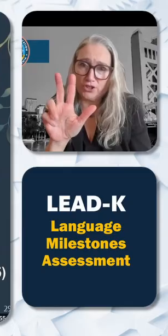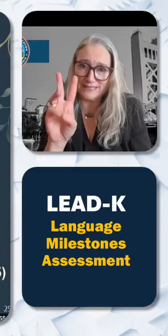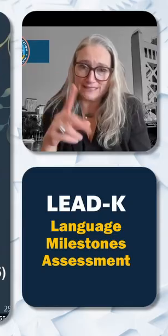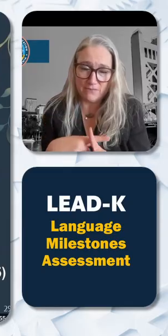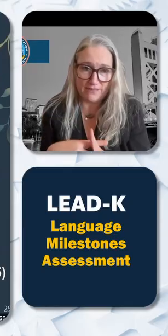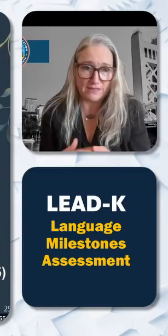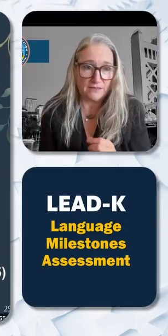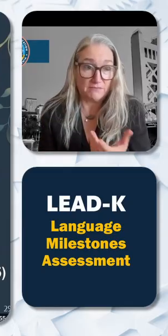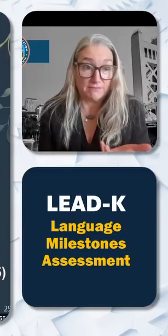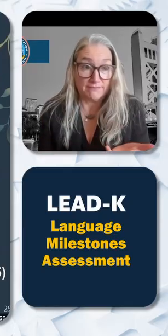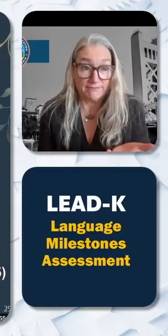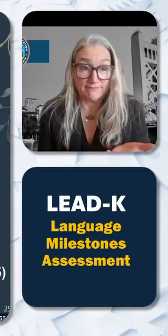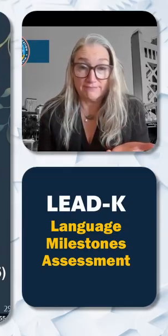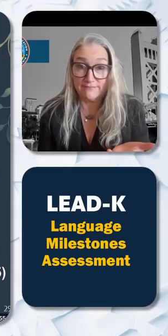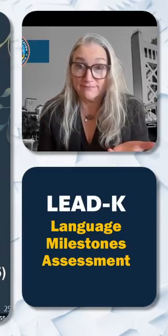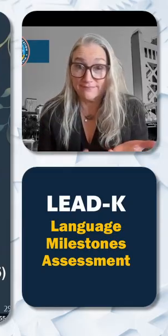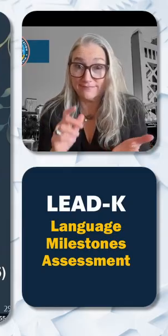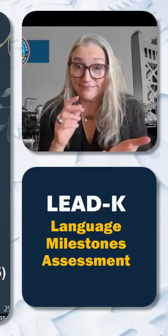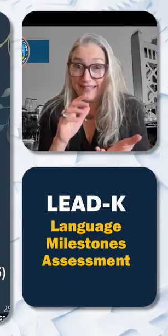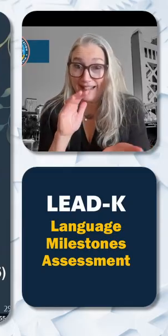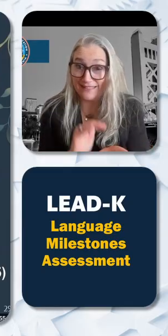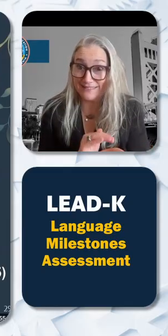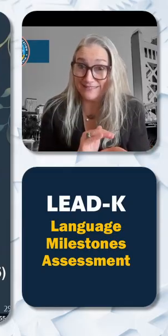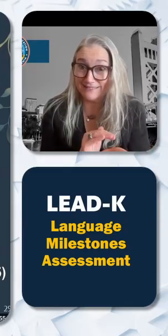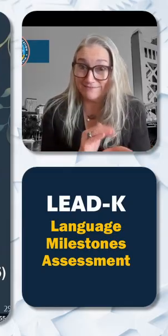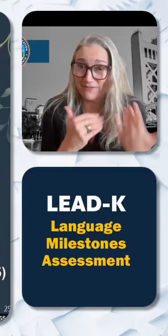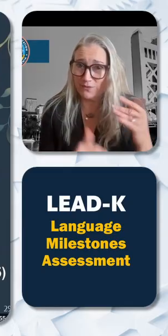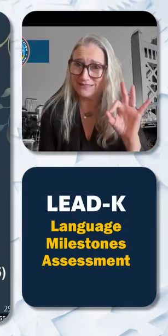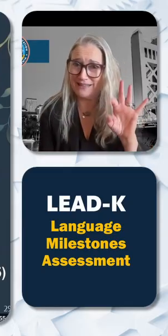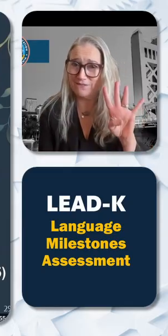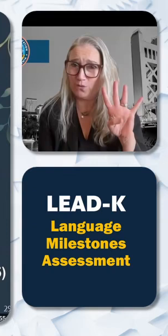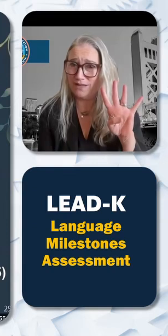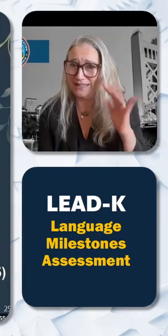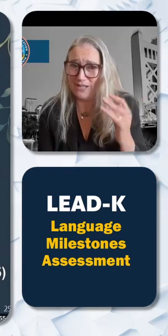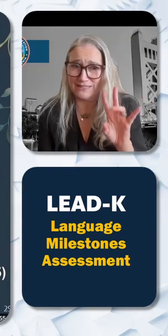of deaf infants that are at age expectation.